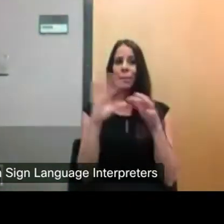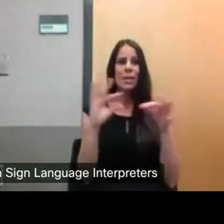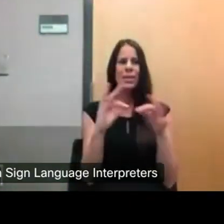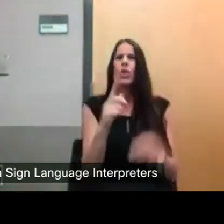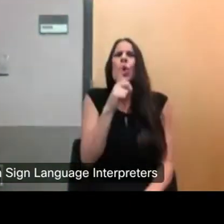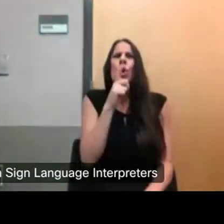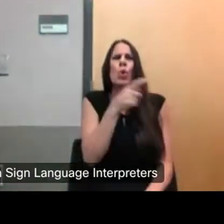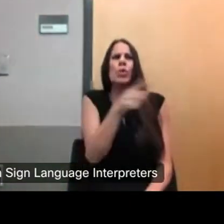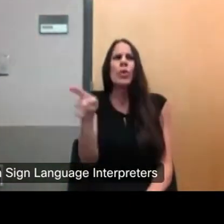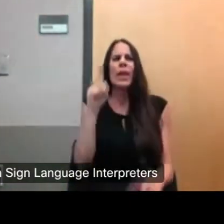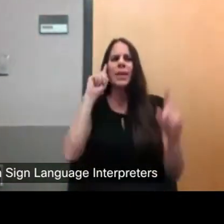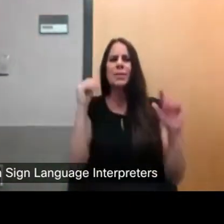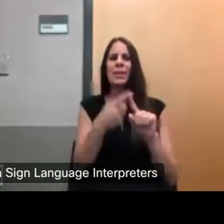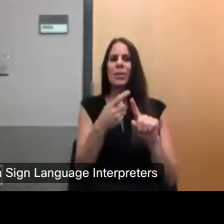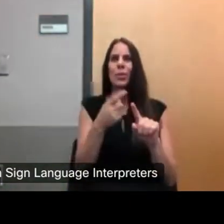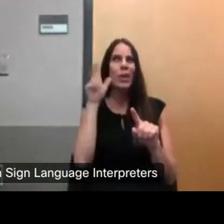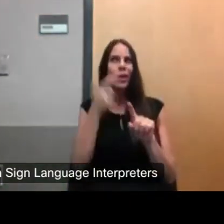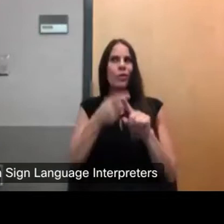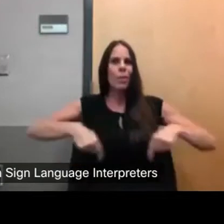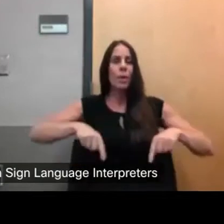hear that? You know, do they want a public health official?